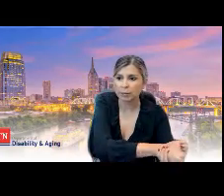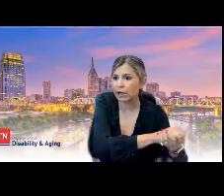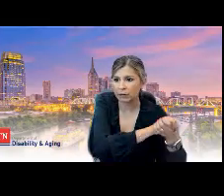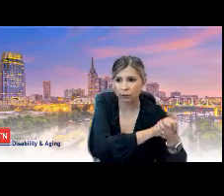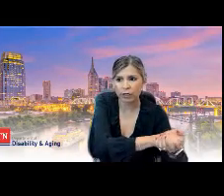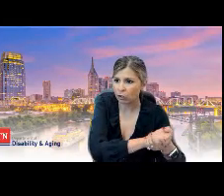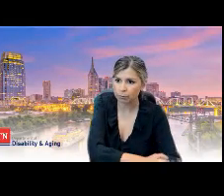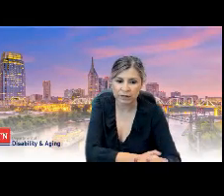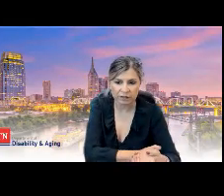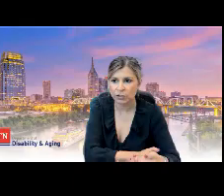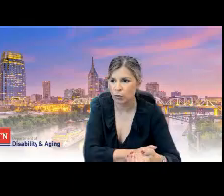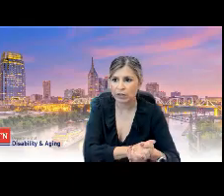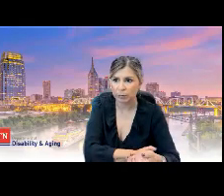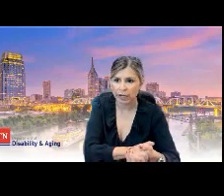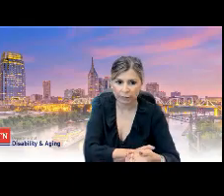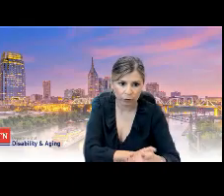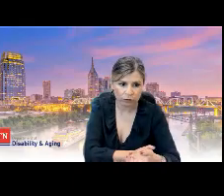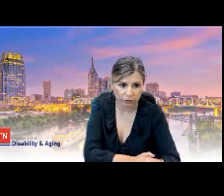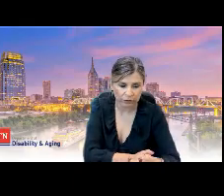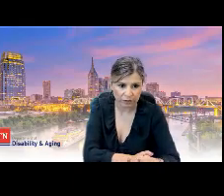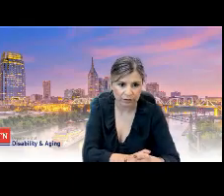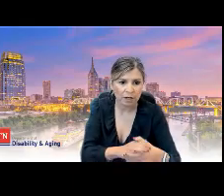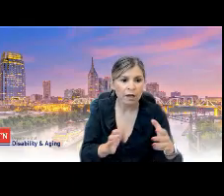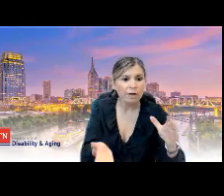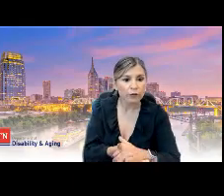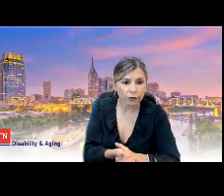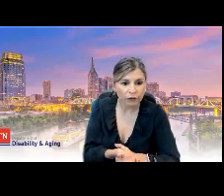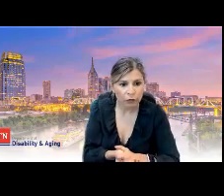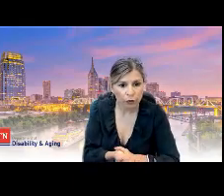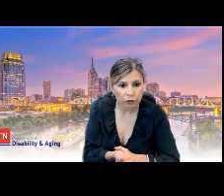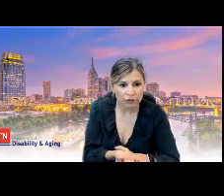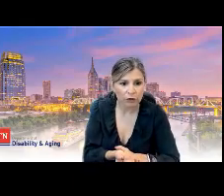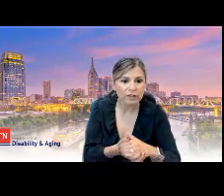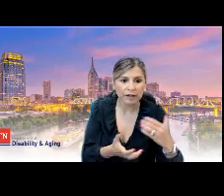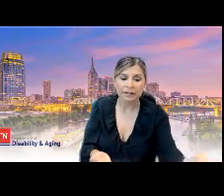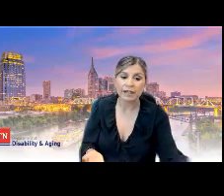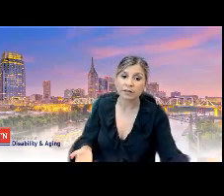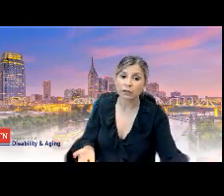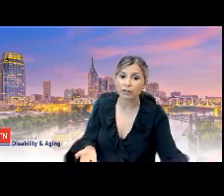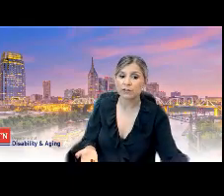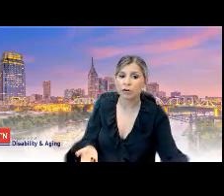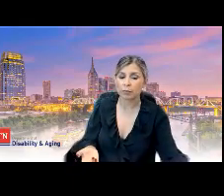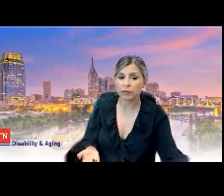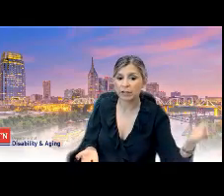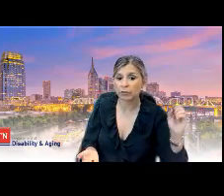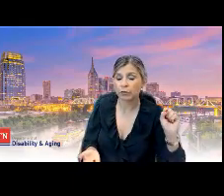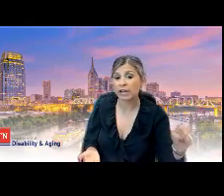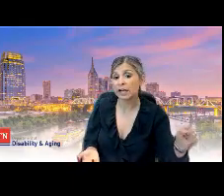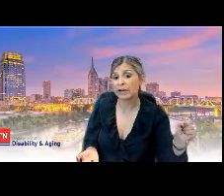and help assist you with applying for those services. Services for service for older adults, intake and services are provided through